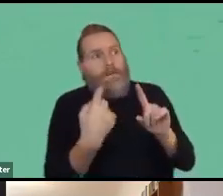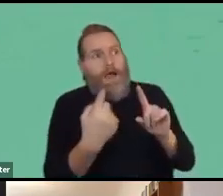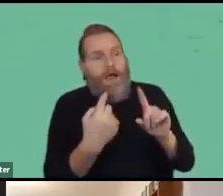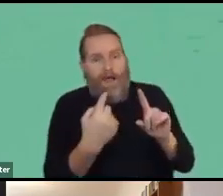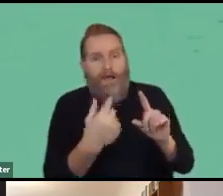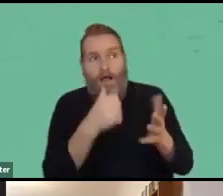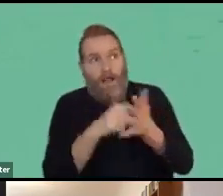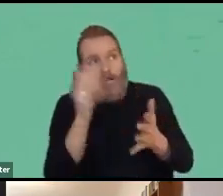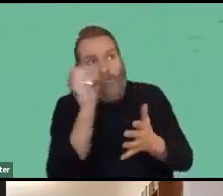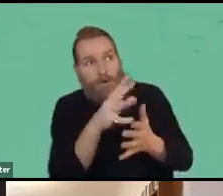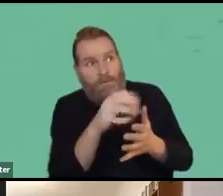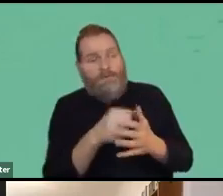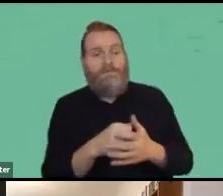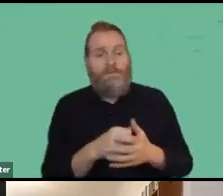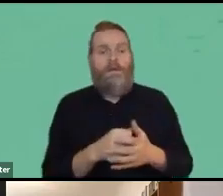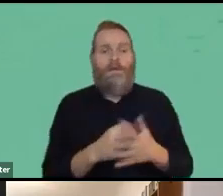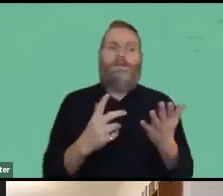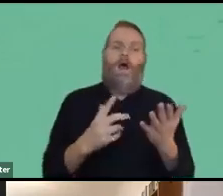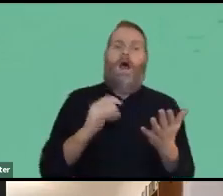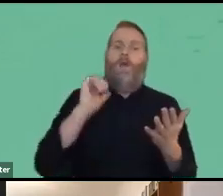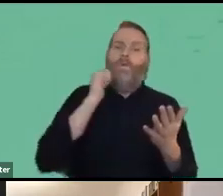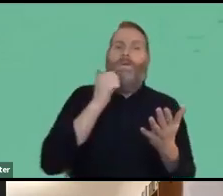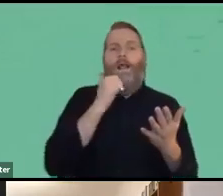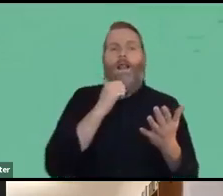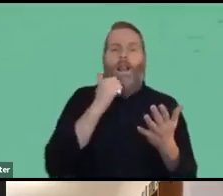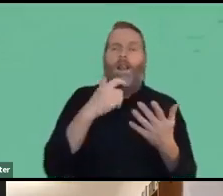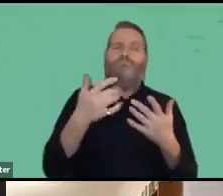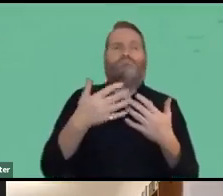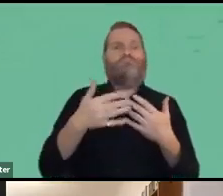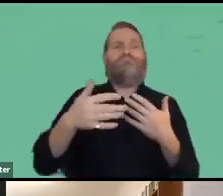saying you're going to reply to that within normal times okay that's another 20 days so